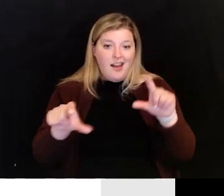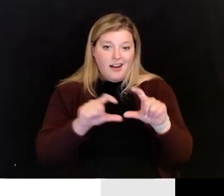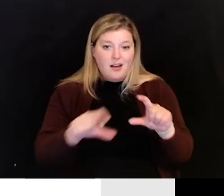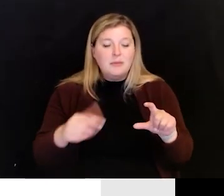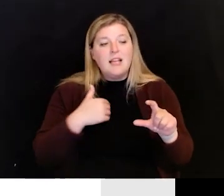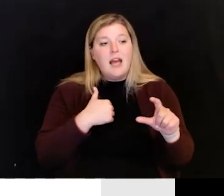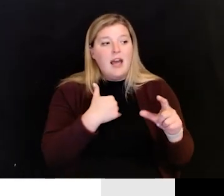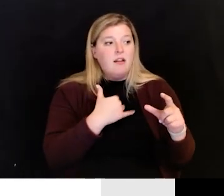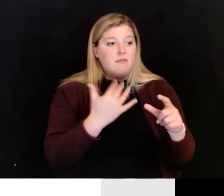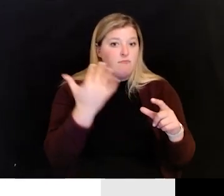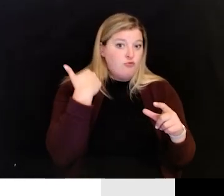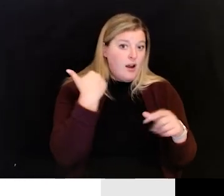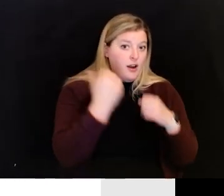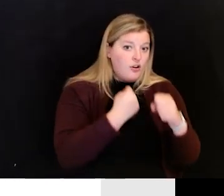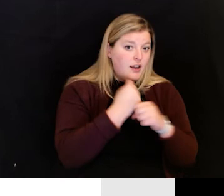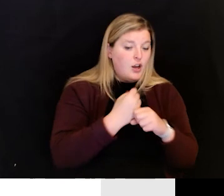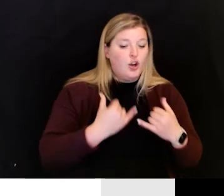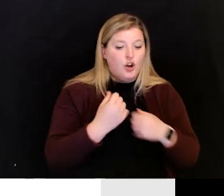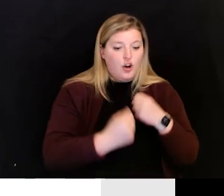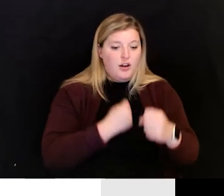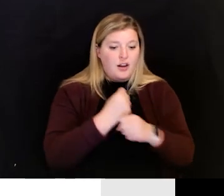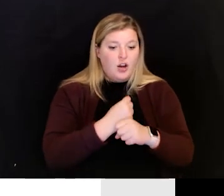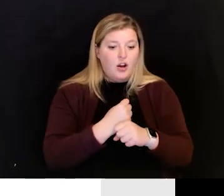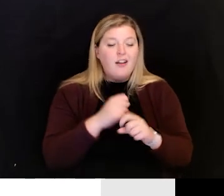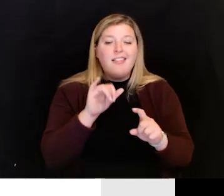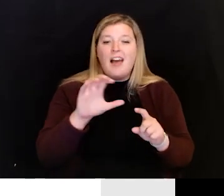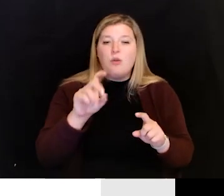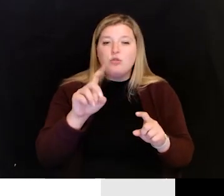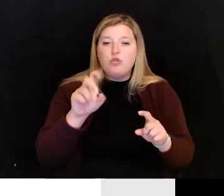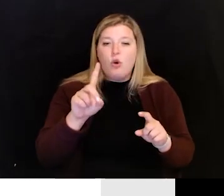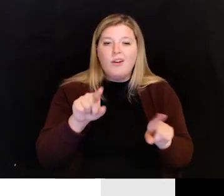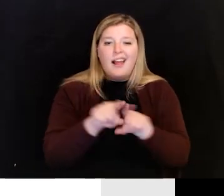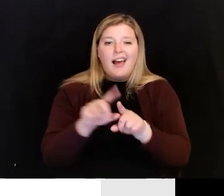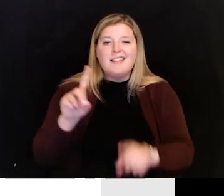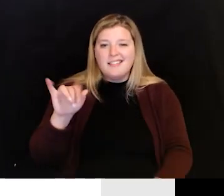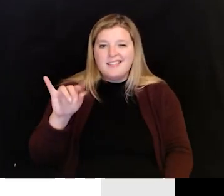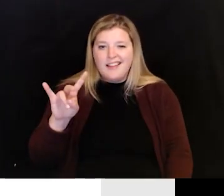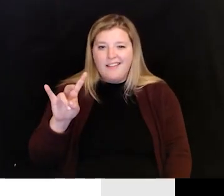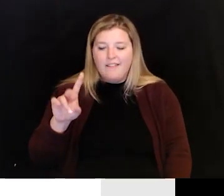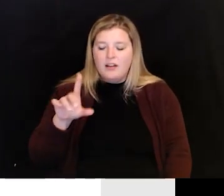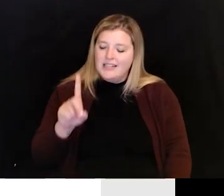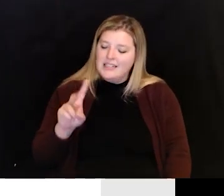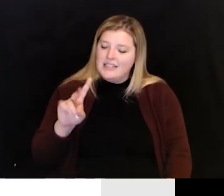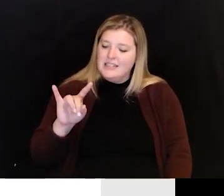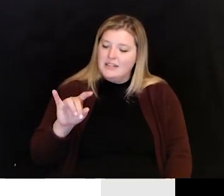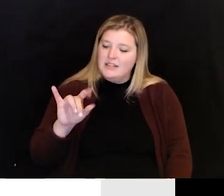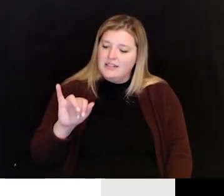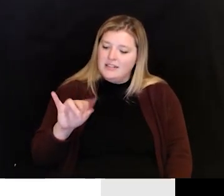had originally been coded as a bunch of divs side by side, which was fine if you had